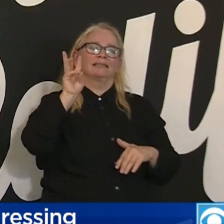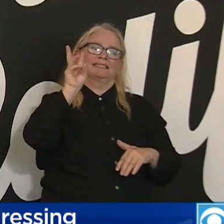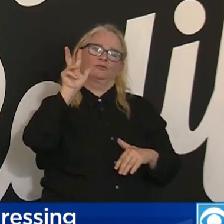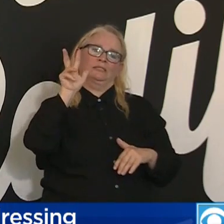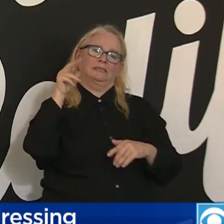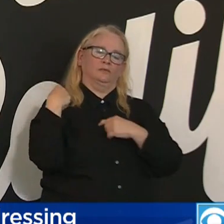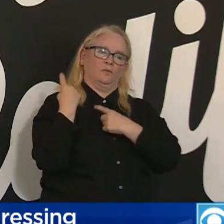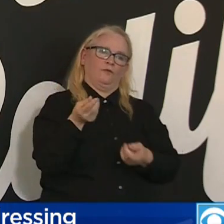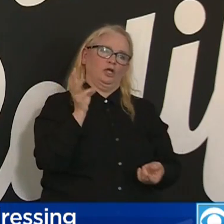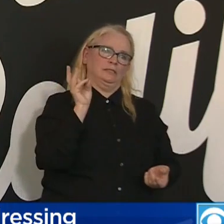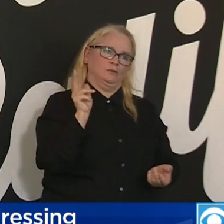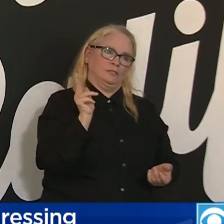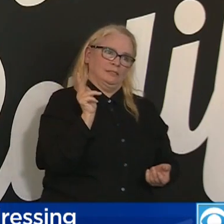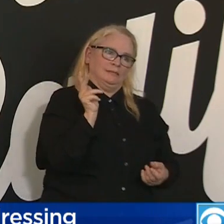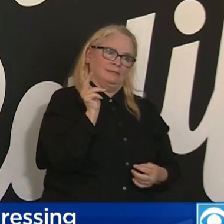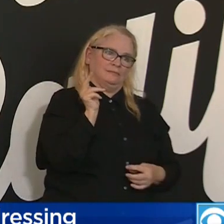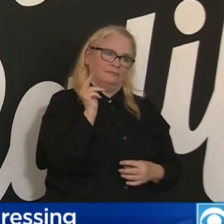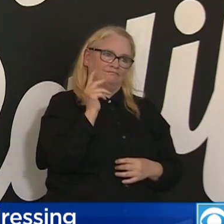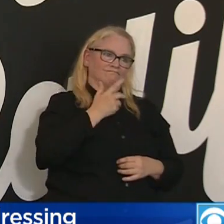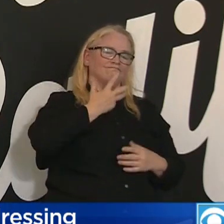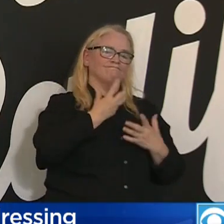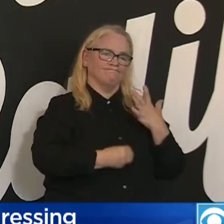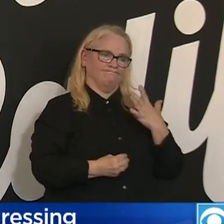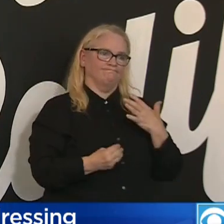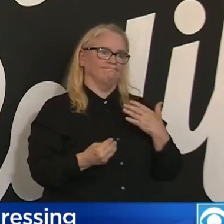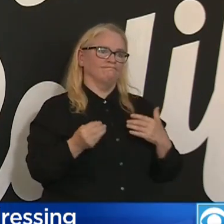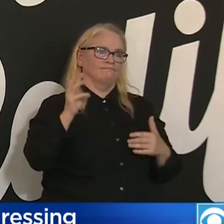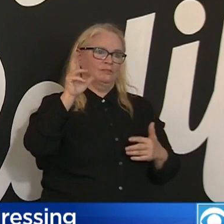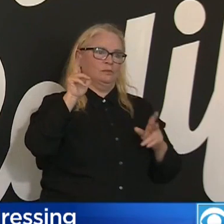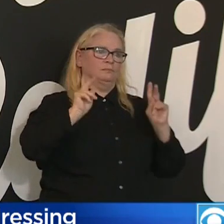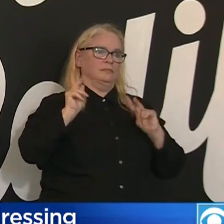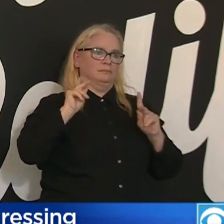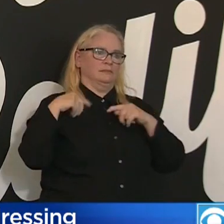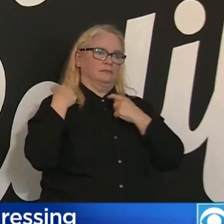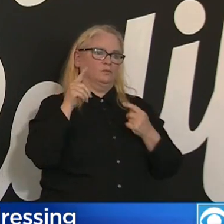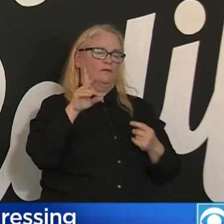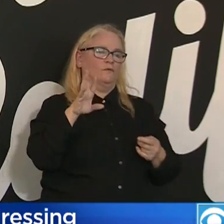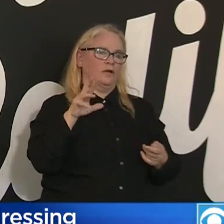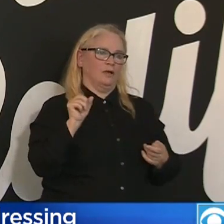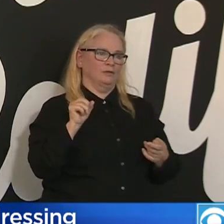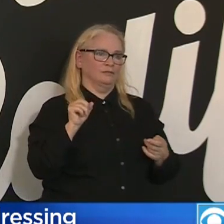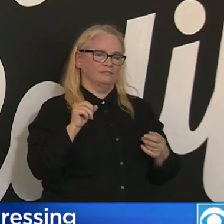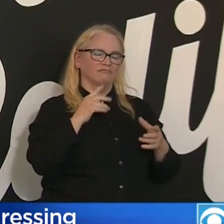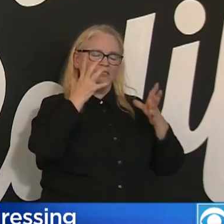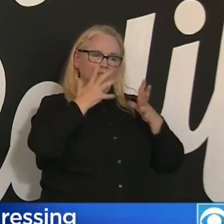DESPITE THE SIGNIFICANT IN THE TOTAL NUMBER OF TOASTS. WE SAW 63 TRAGICALLY, 63 PEOPLE